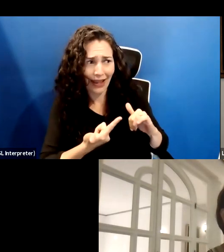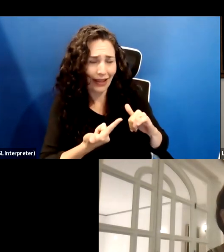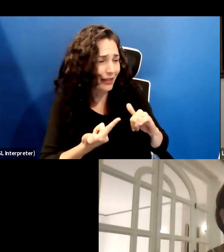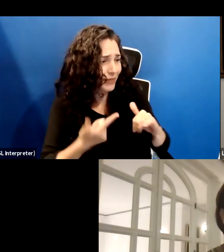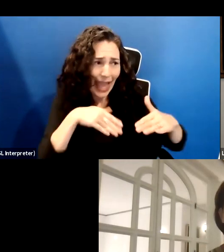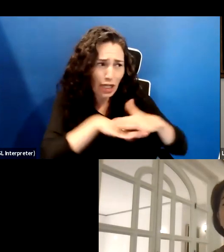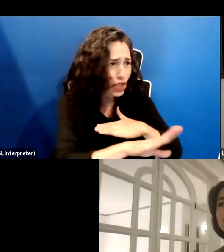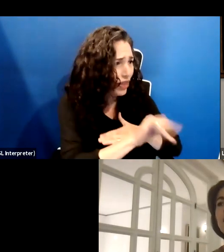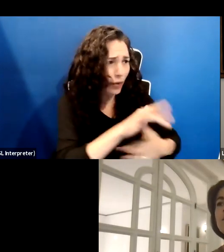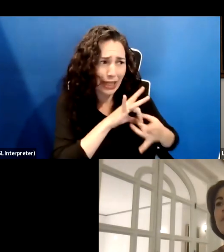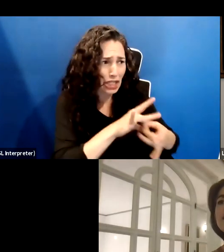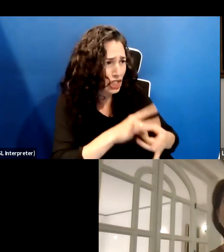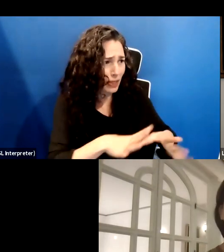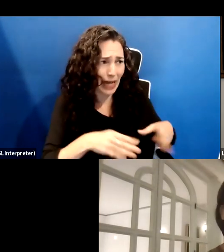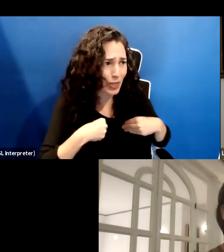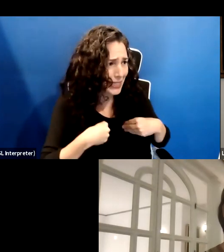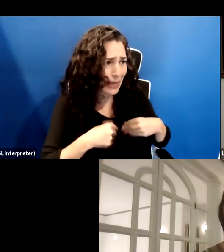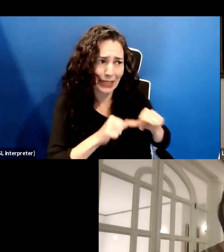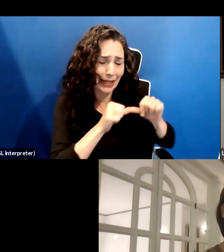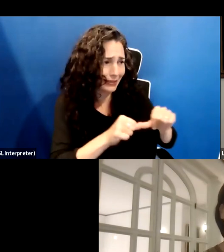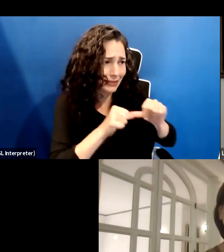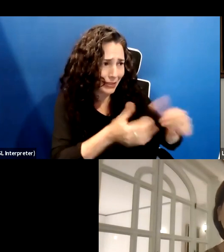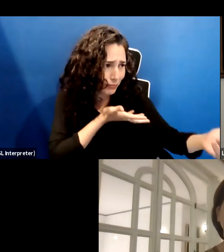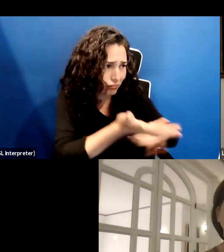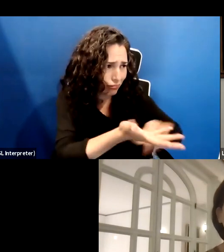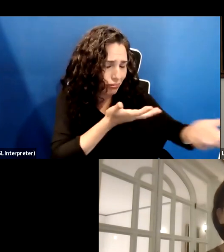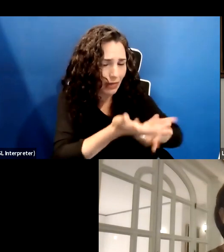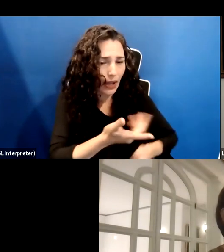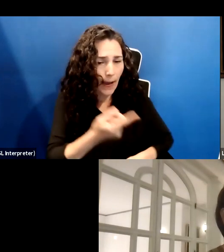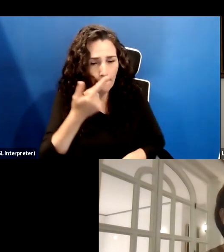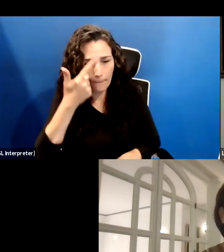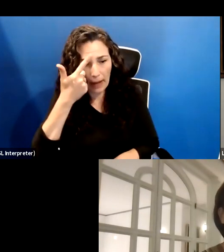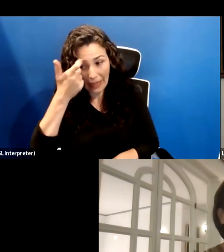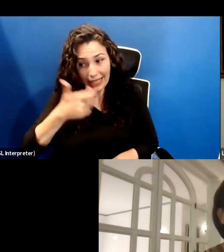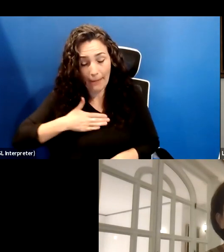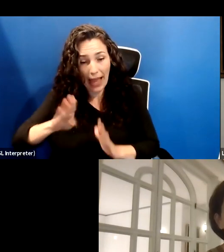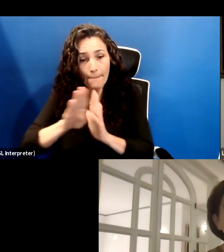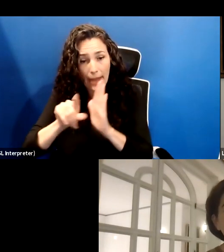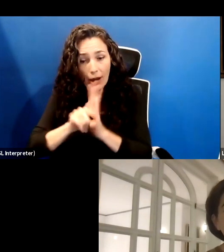But as somebody from my background, I thought this is fascinating